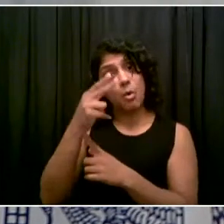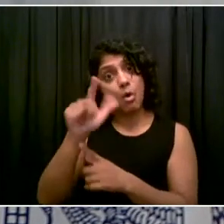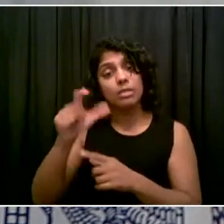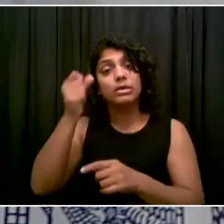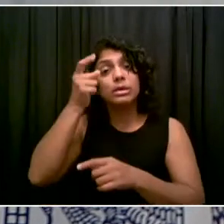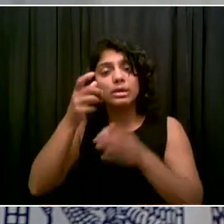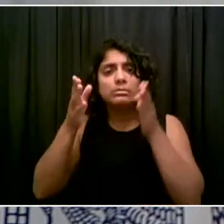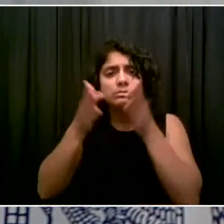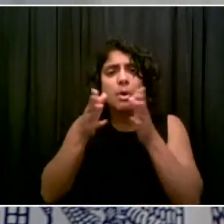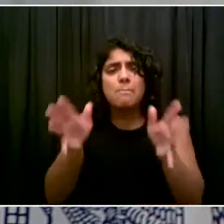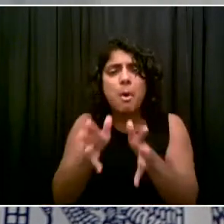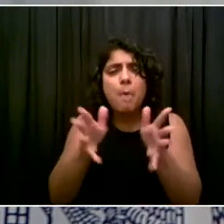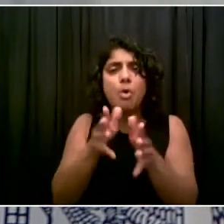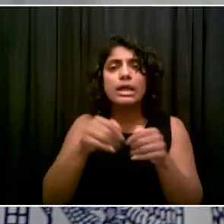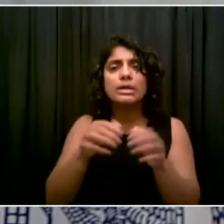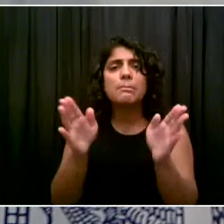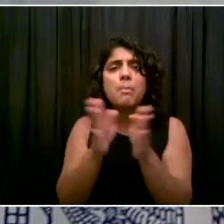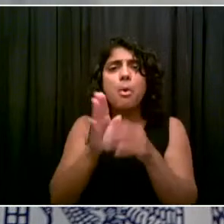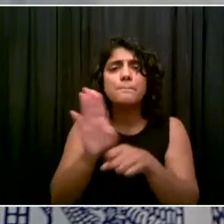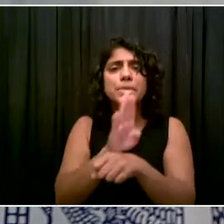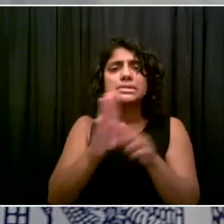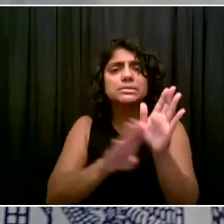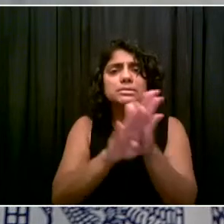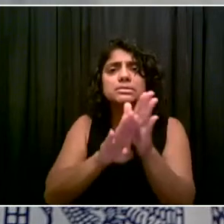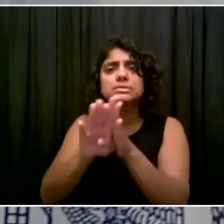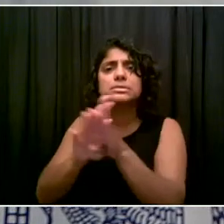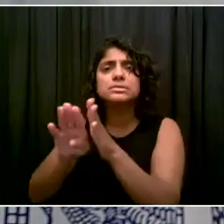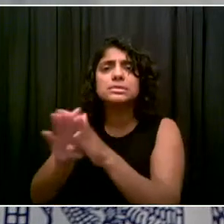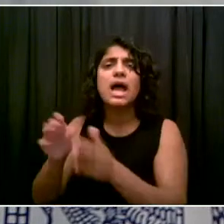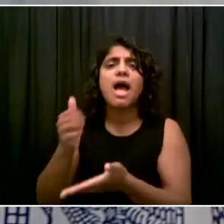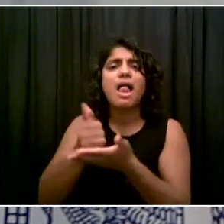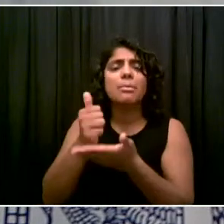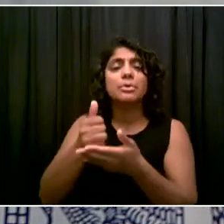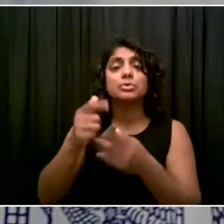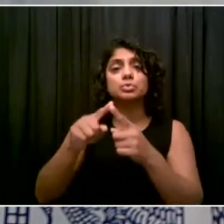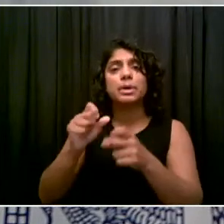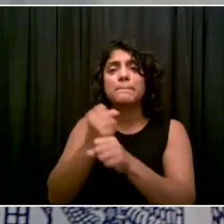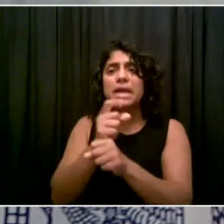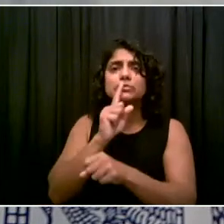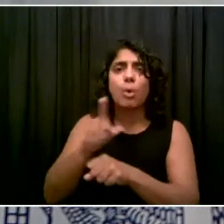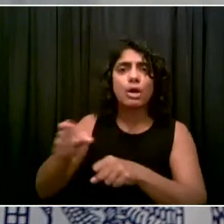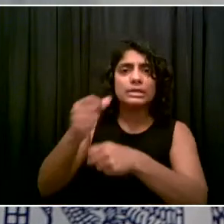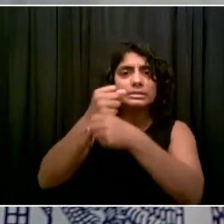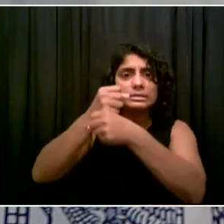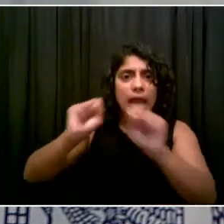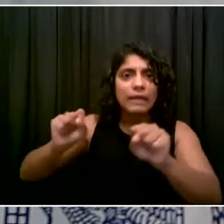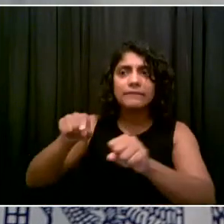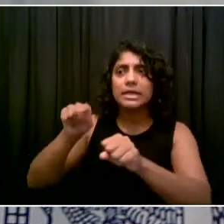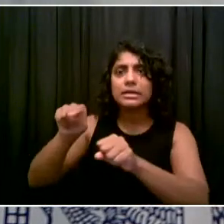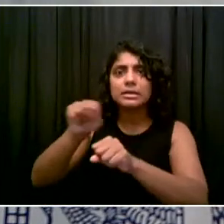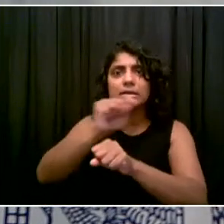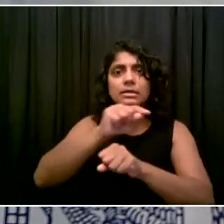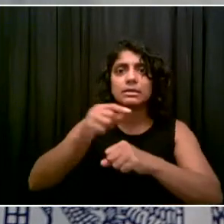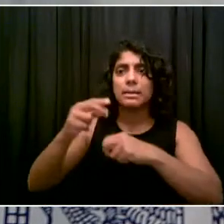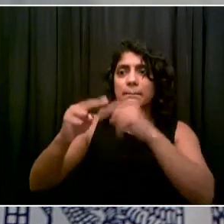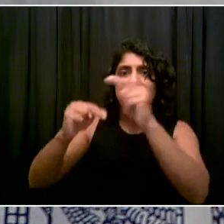VALUABLE IN RESPSEON N I ADDRESSING SECURITY CONCERNS FOR BUINSESSES. VERY SATISFIED THIS IS BEEN IMPORTANT TO EVERYTHING WE